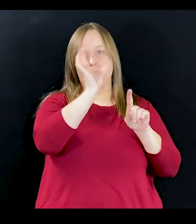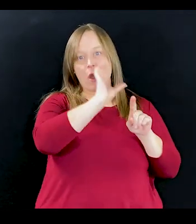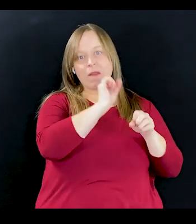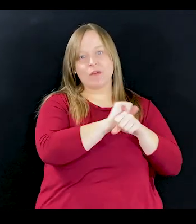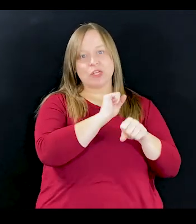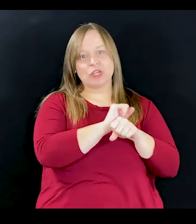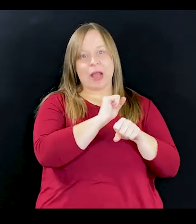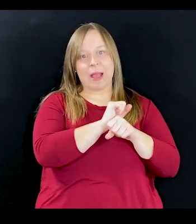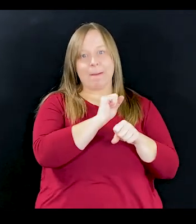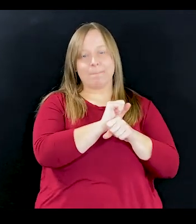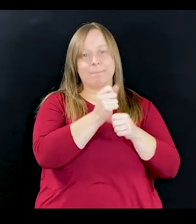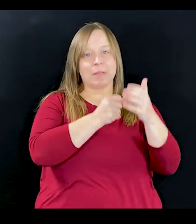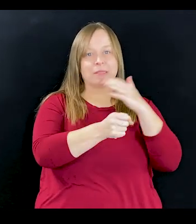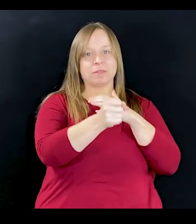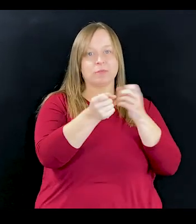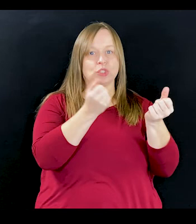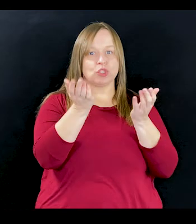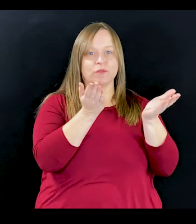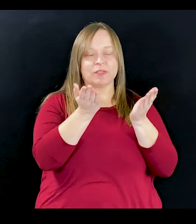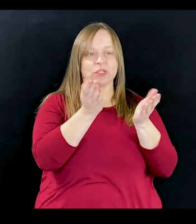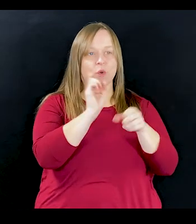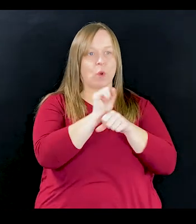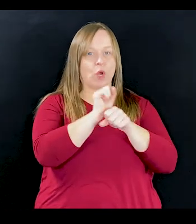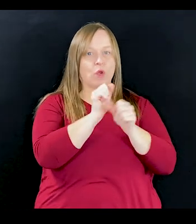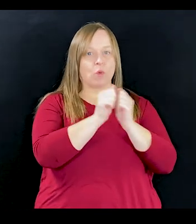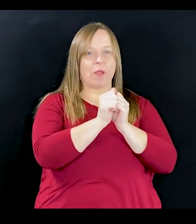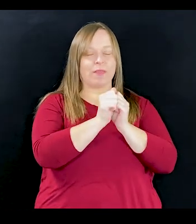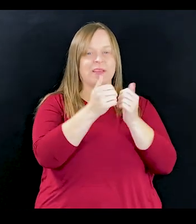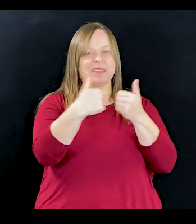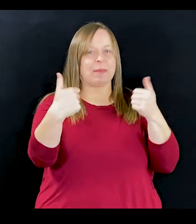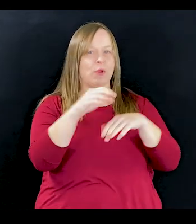you can go right into job placement services where you work with a separate